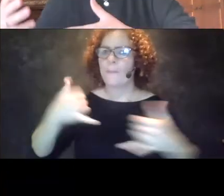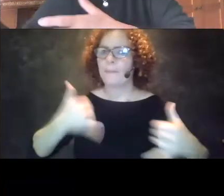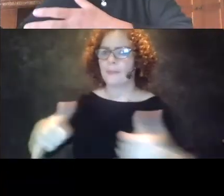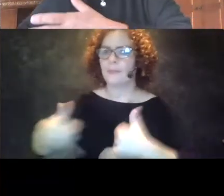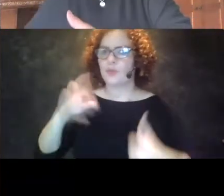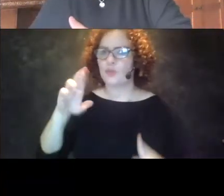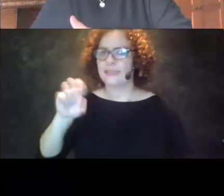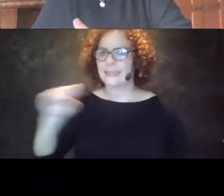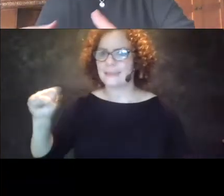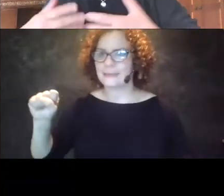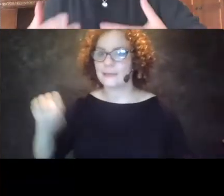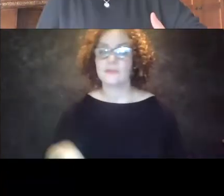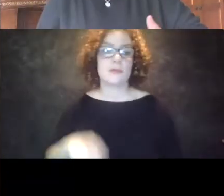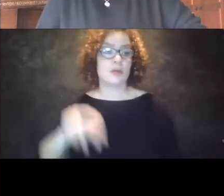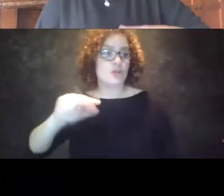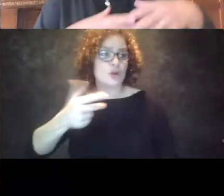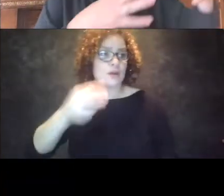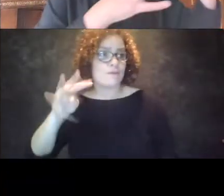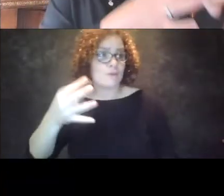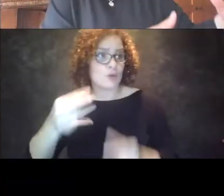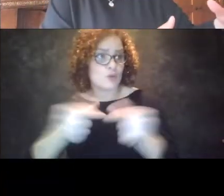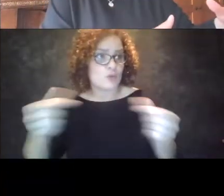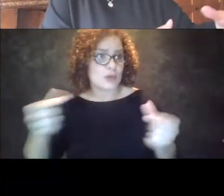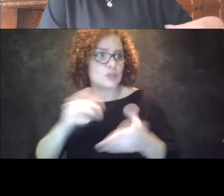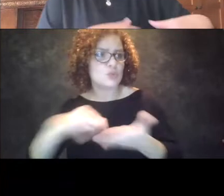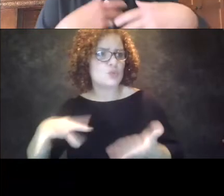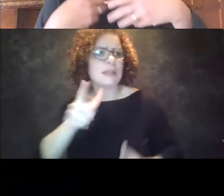graders go to lunch? Where do they do that? Does that happen in the cafeteria? Does that